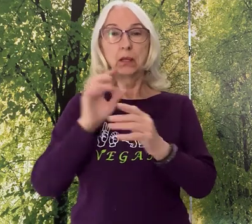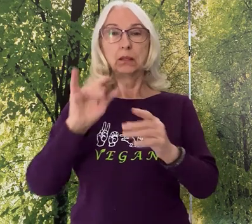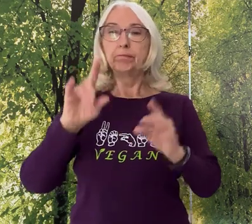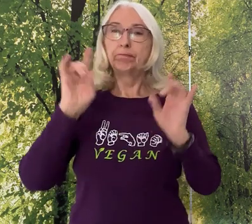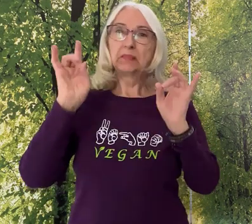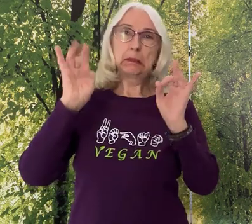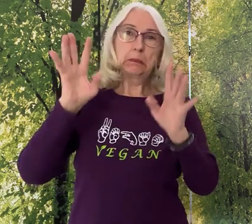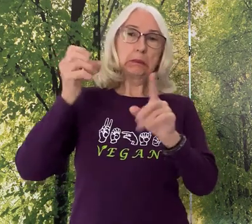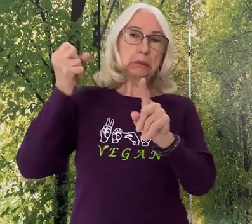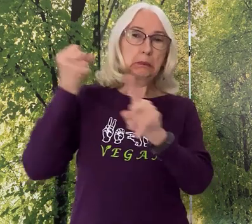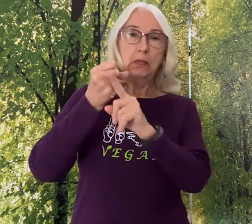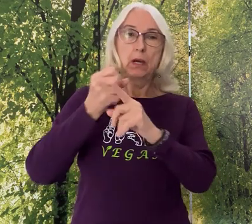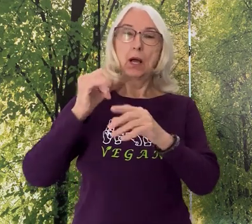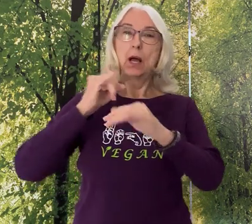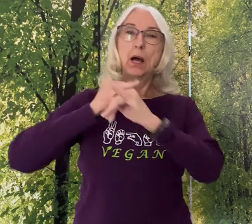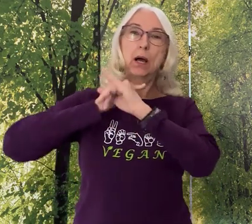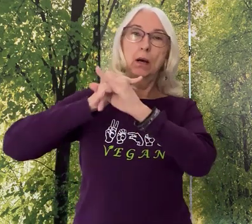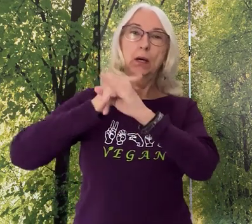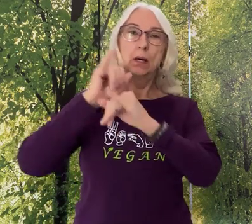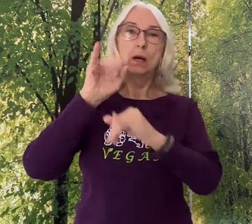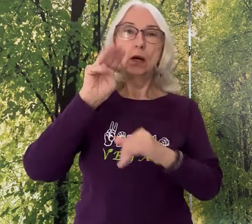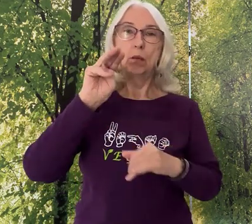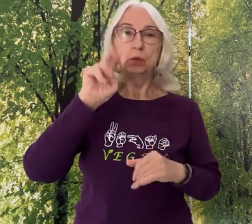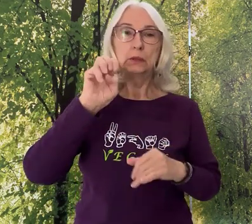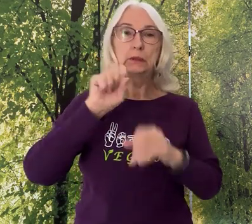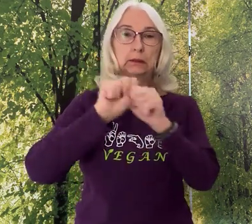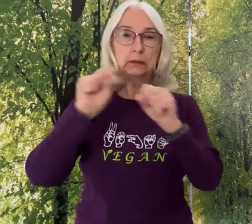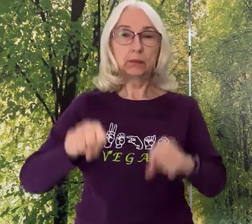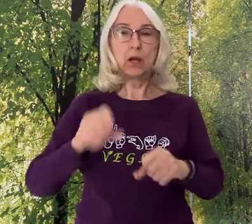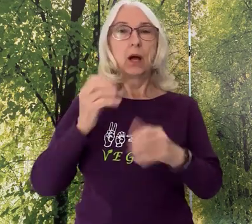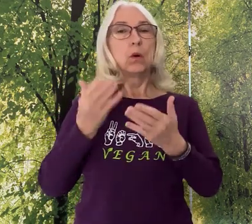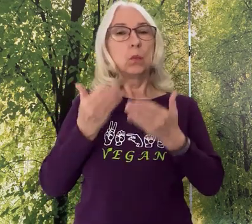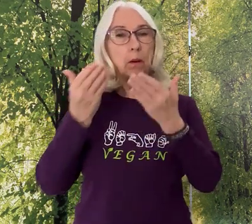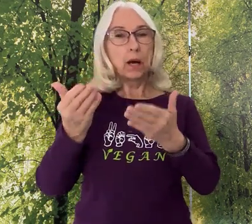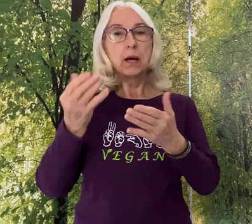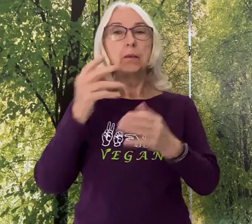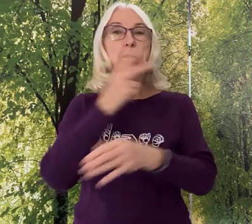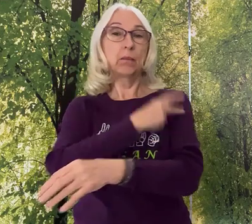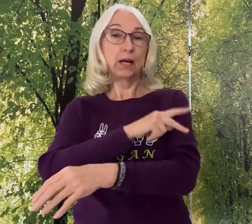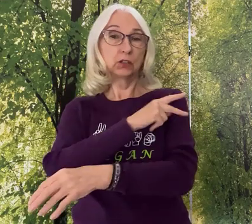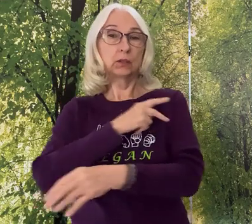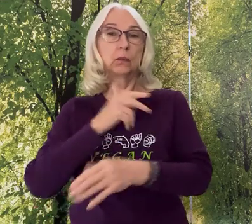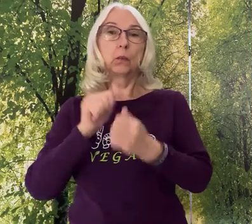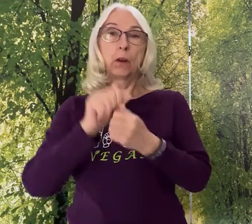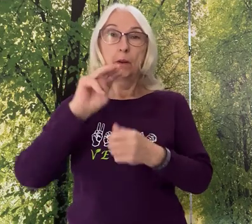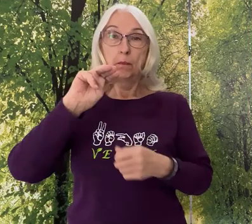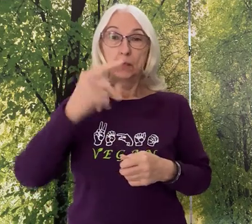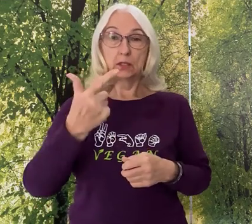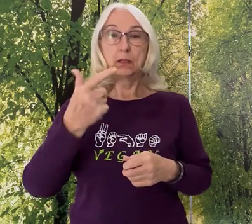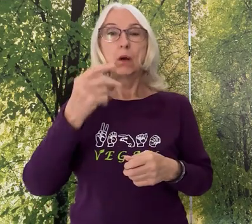compromises the immune system and recommended that patients with MG